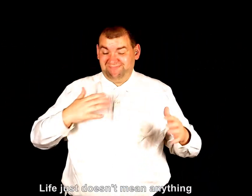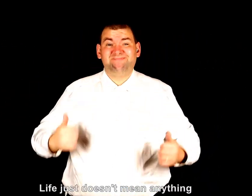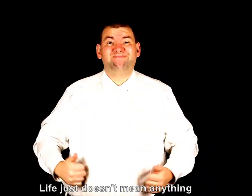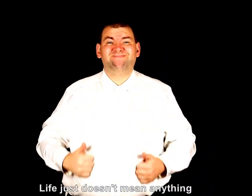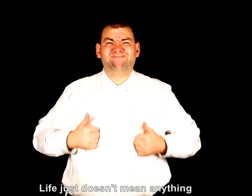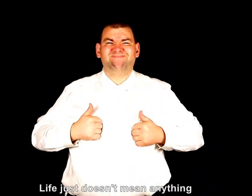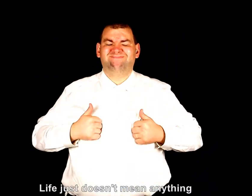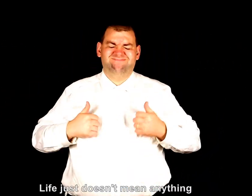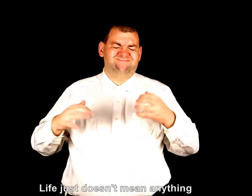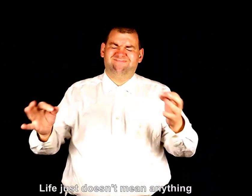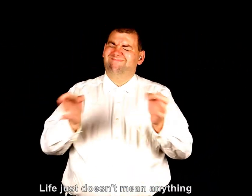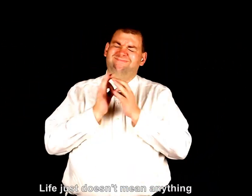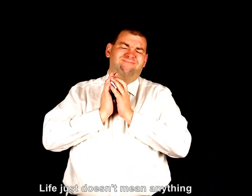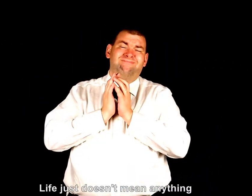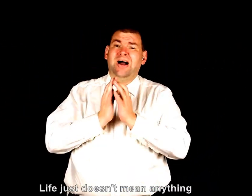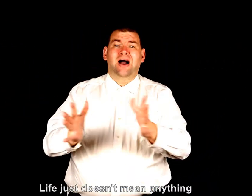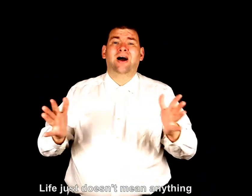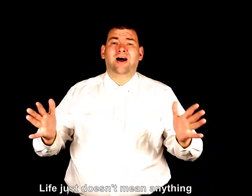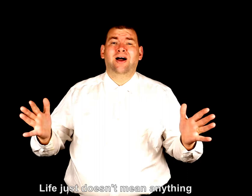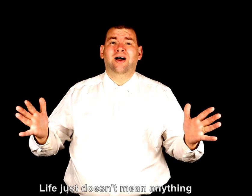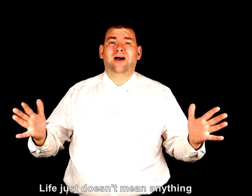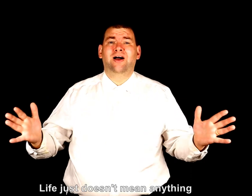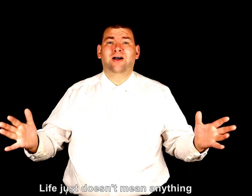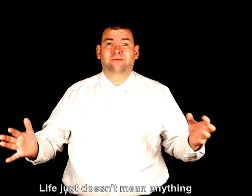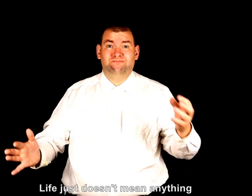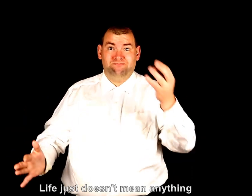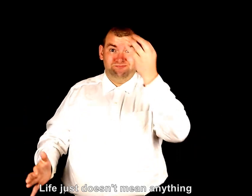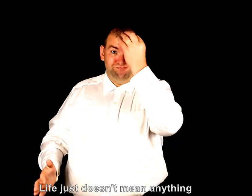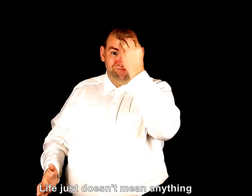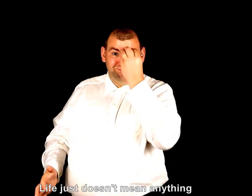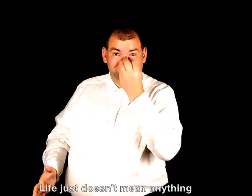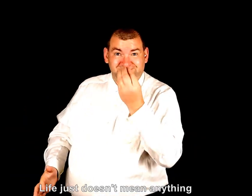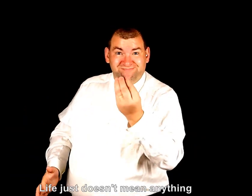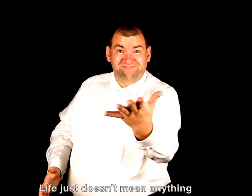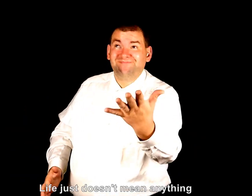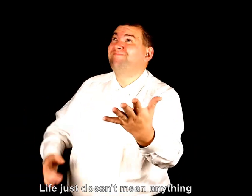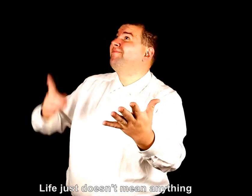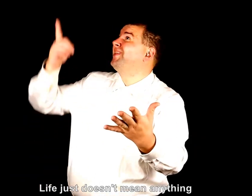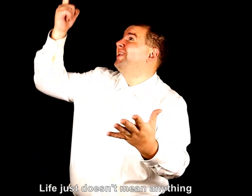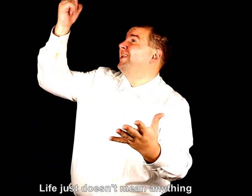Life just doesn't mean anything